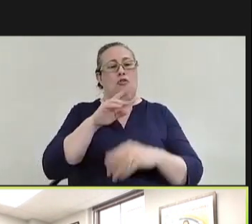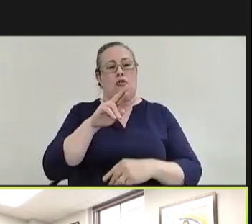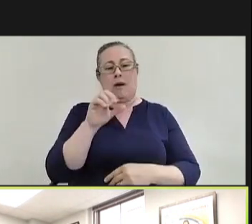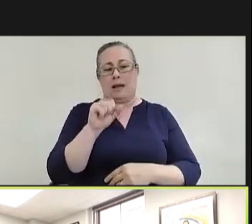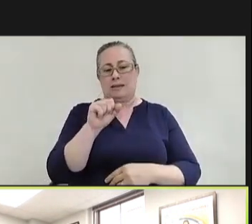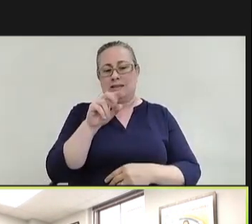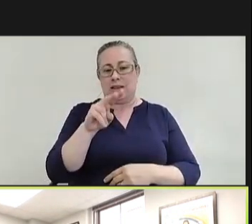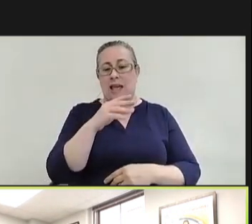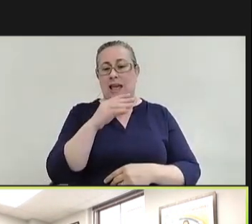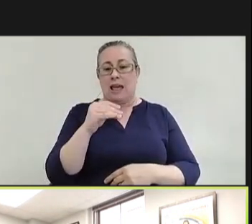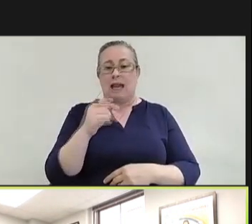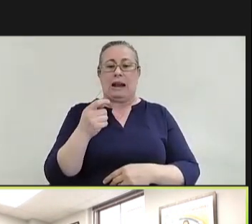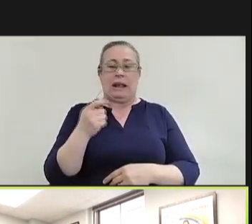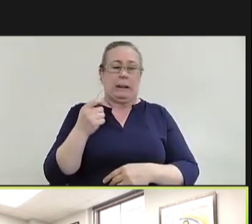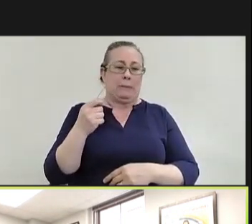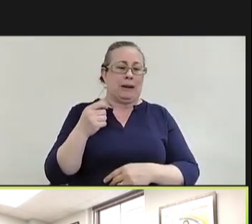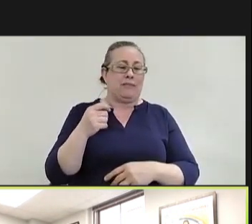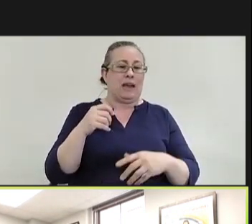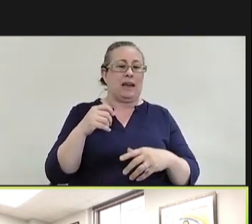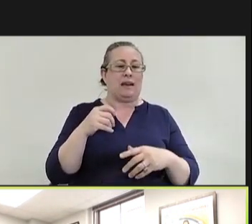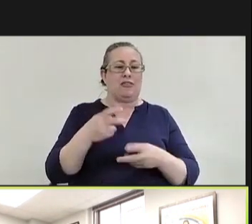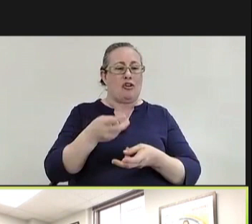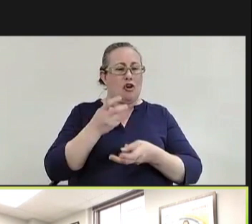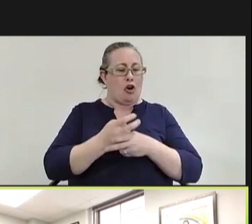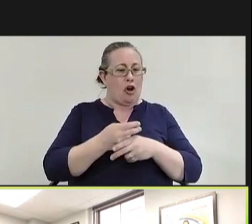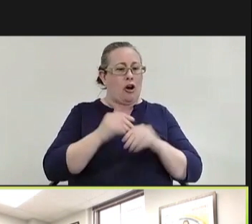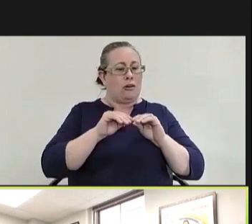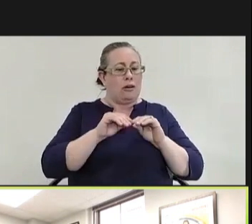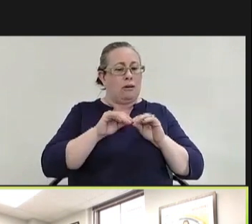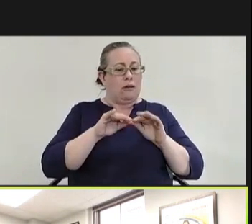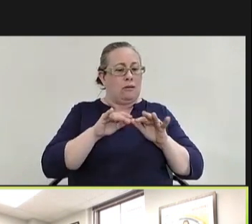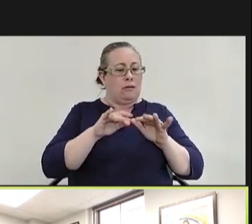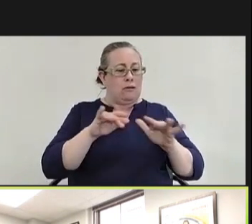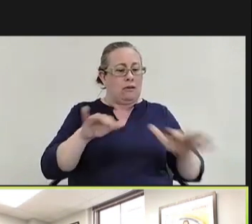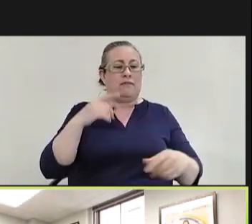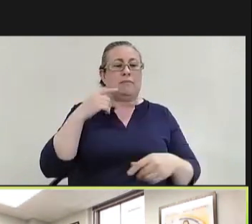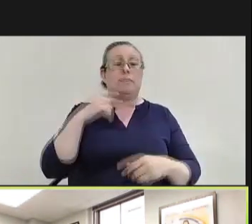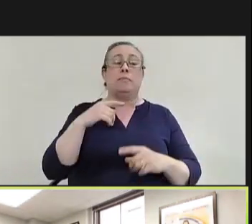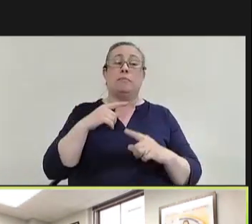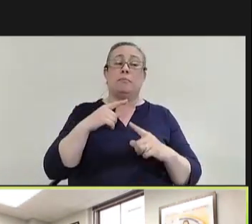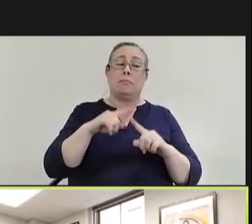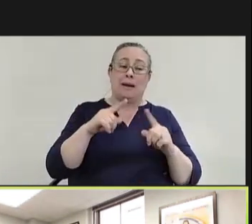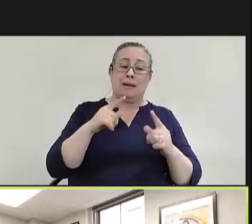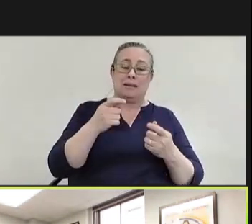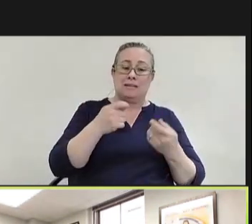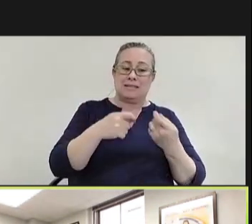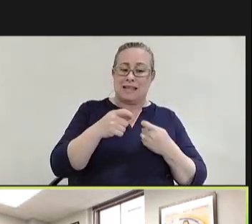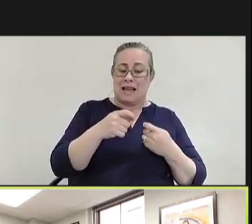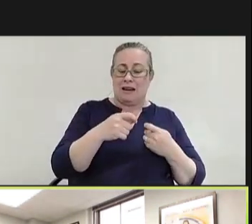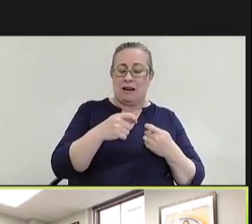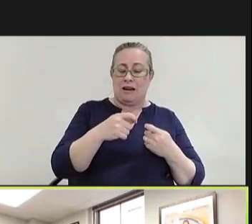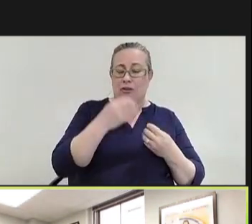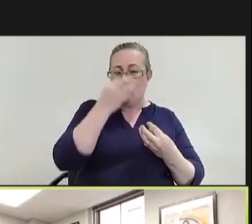stunted rollout for those prevention measures. But rather than pontificate on those type of things,